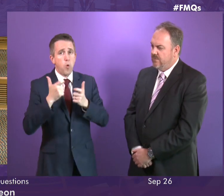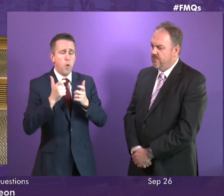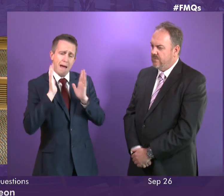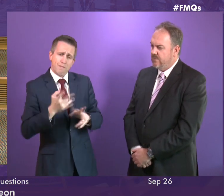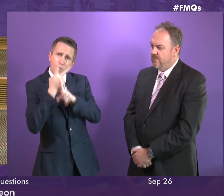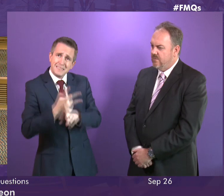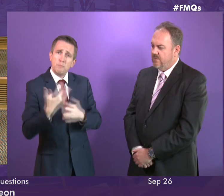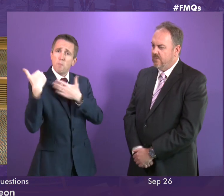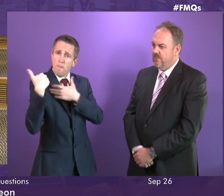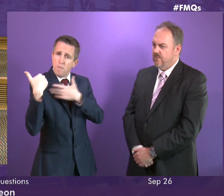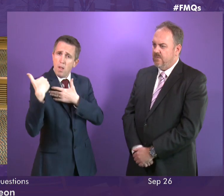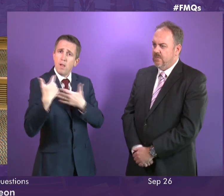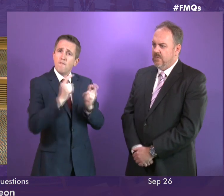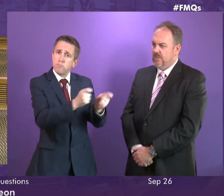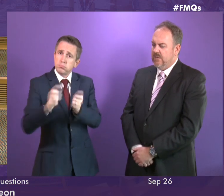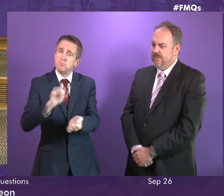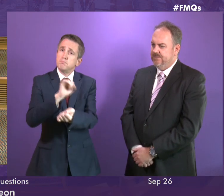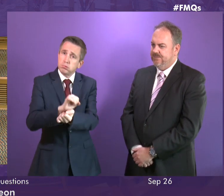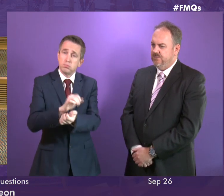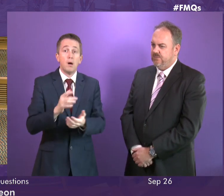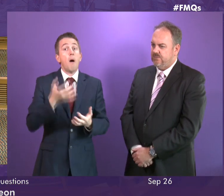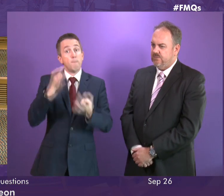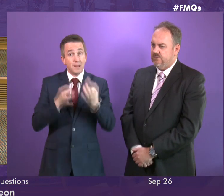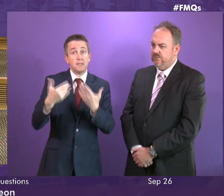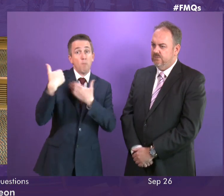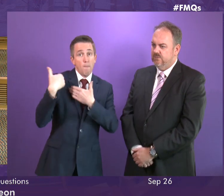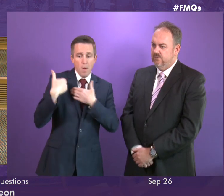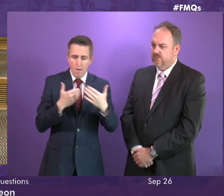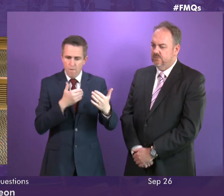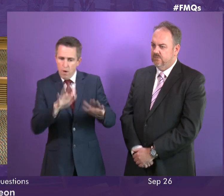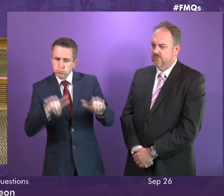Of course, it is right and proper for politicians to put in place the correct legislative framework,